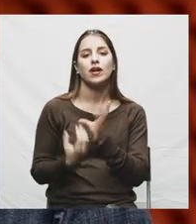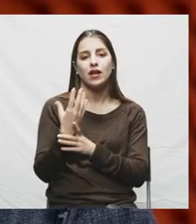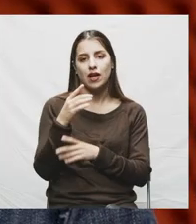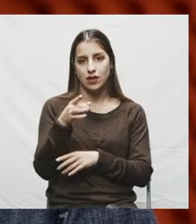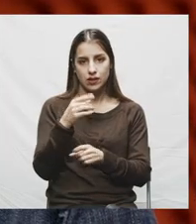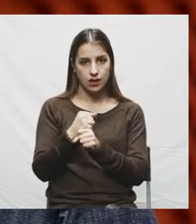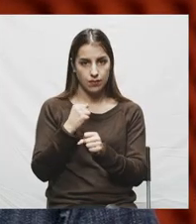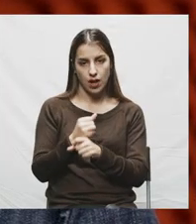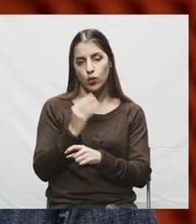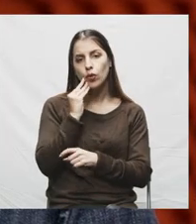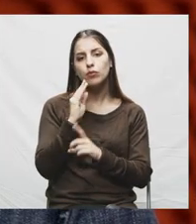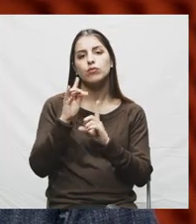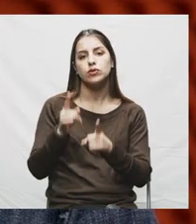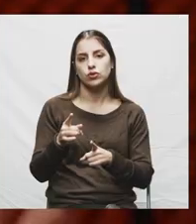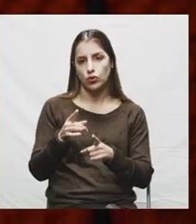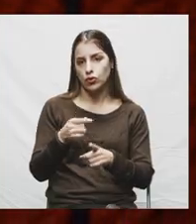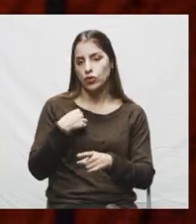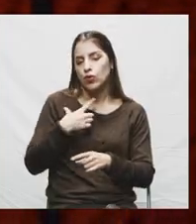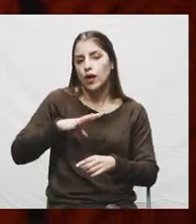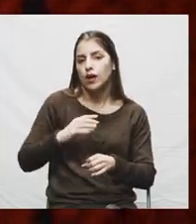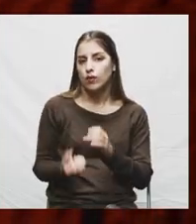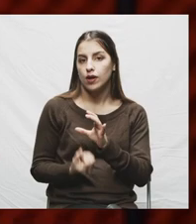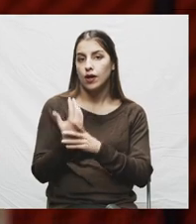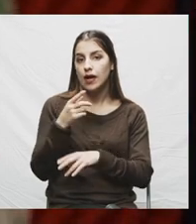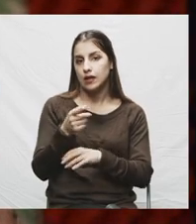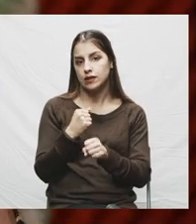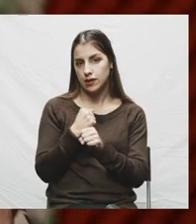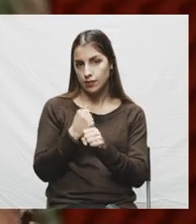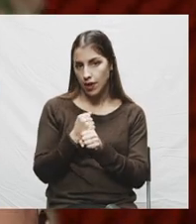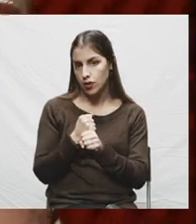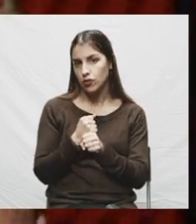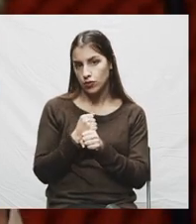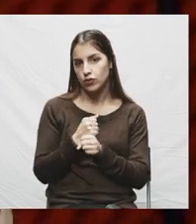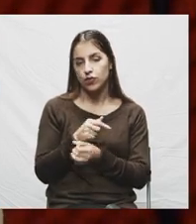Or better, where did the desire to create that work come from? Because, how does a work that